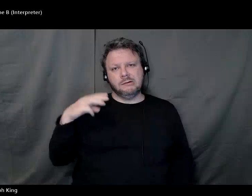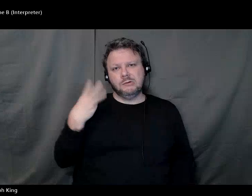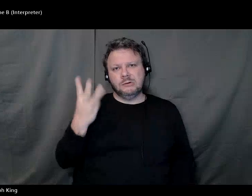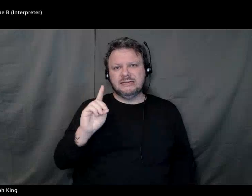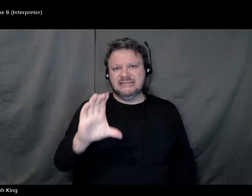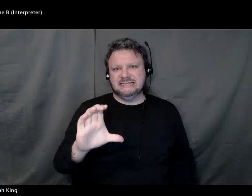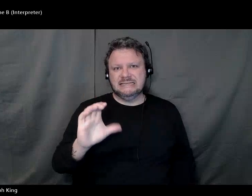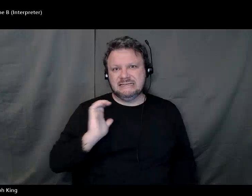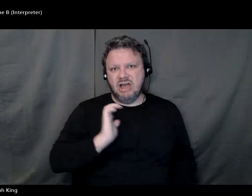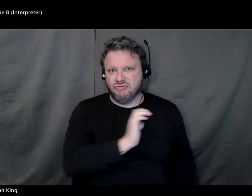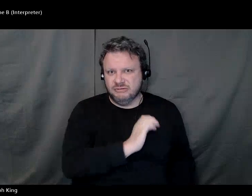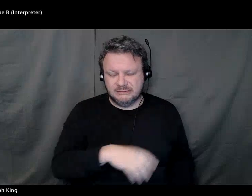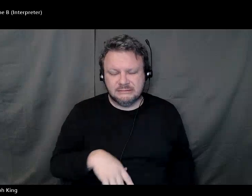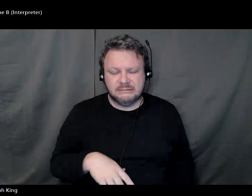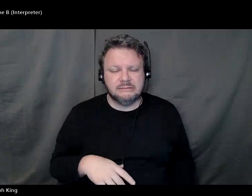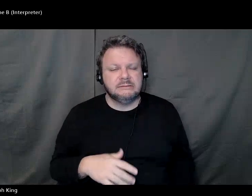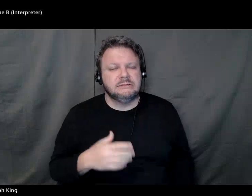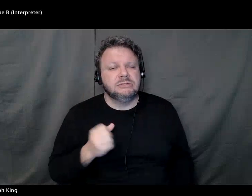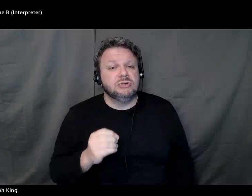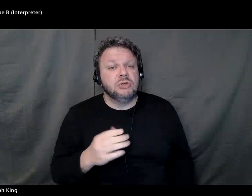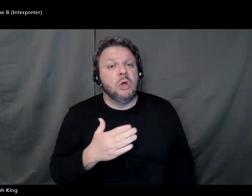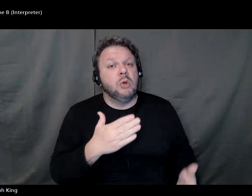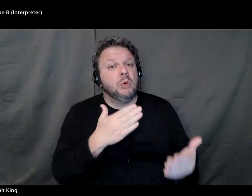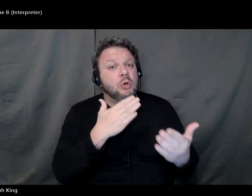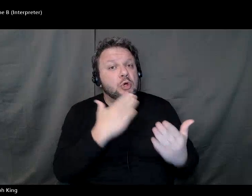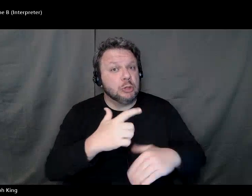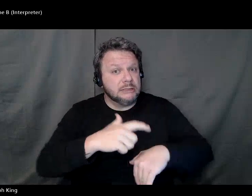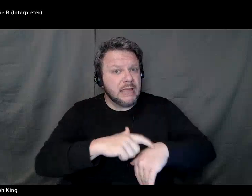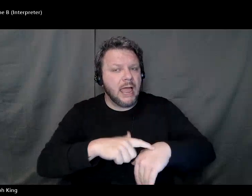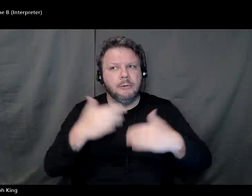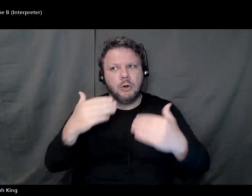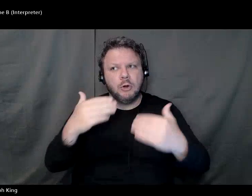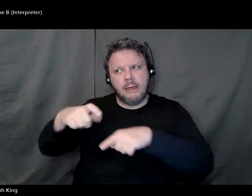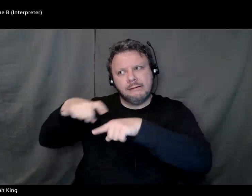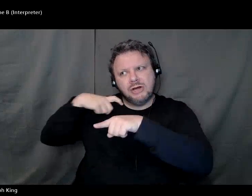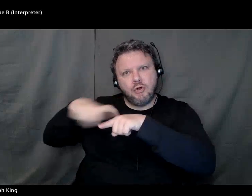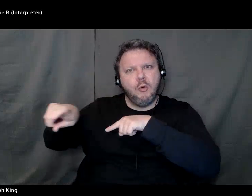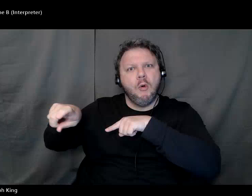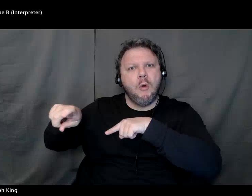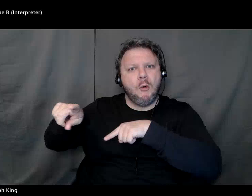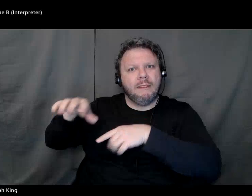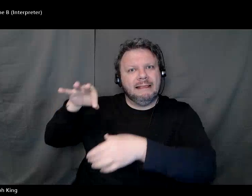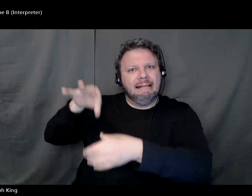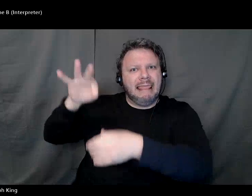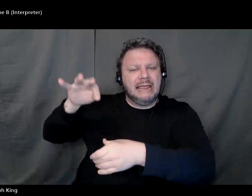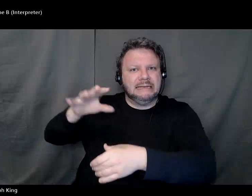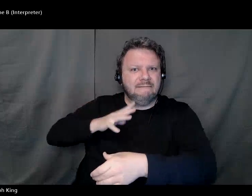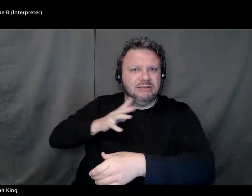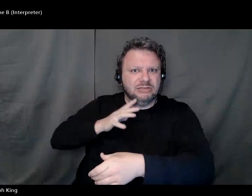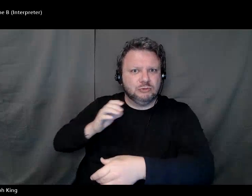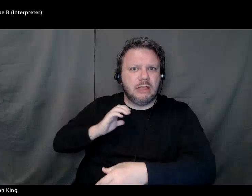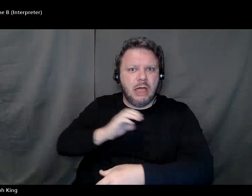So this is a really good time to call your elected officials and express your